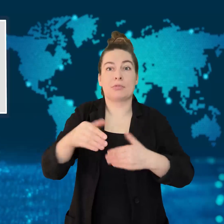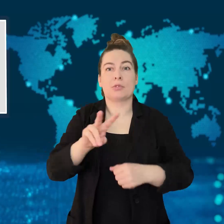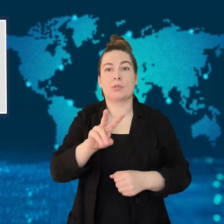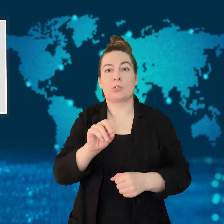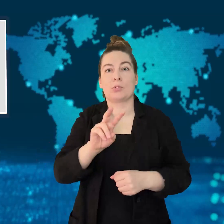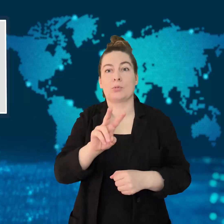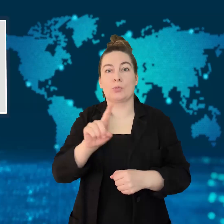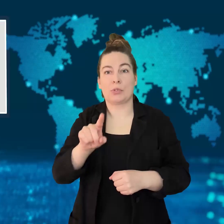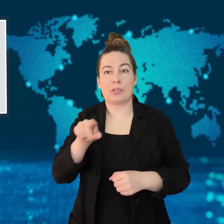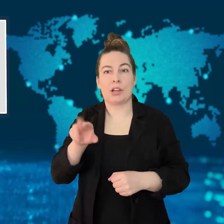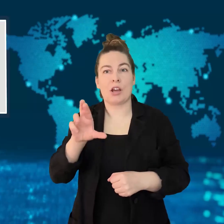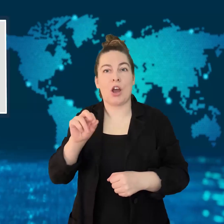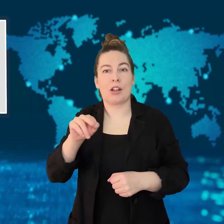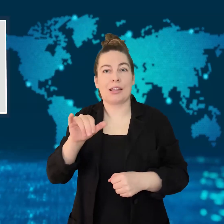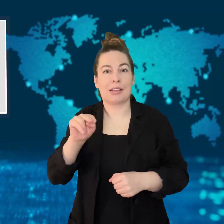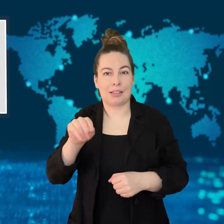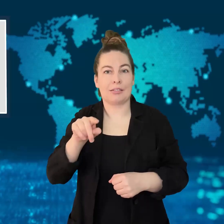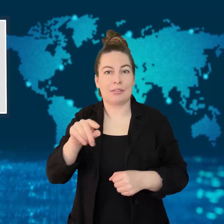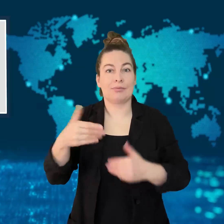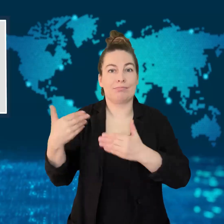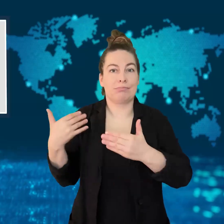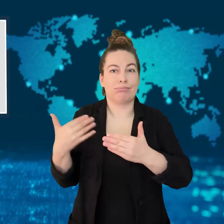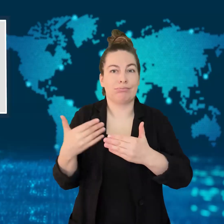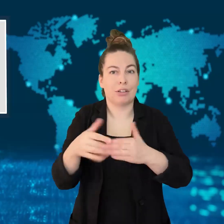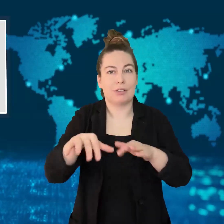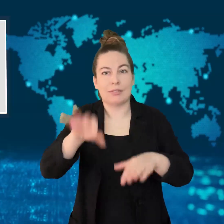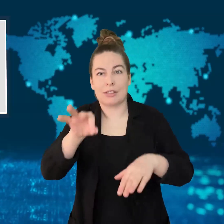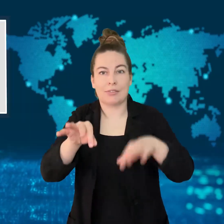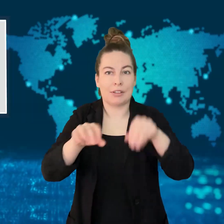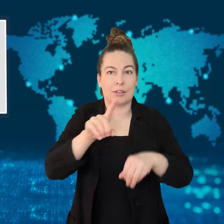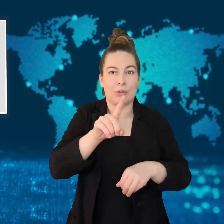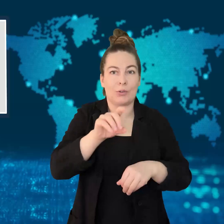and 15 unexploded ordnance items across Cambodia since 2021.